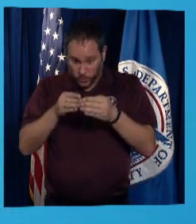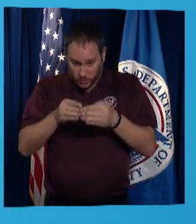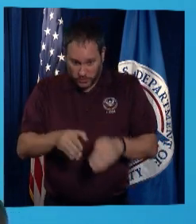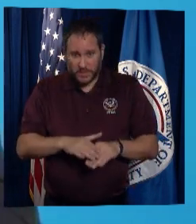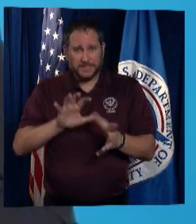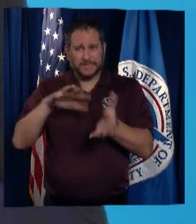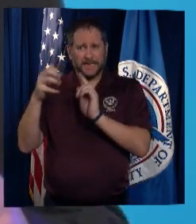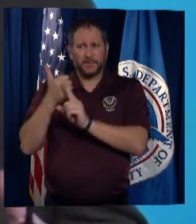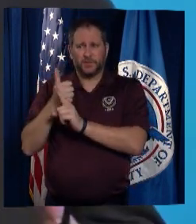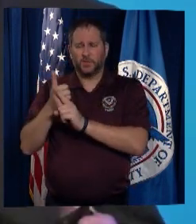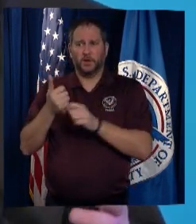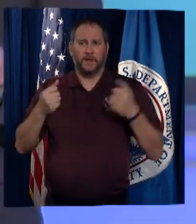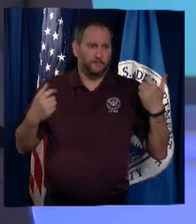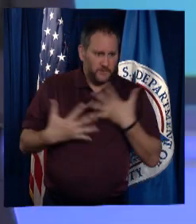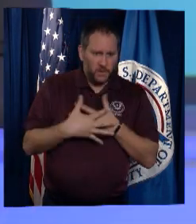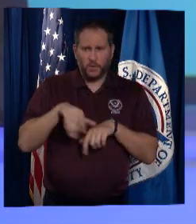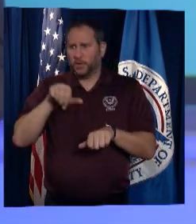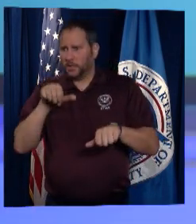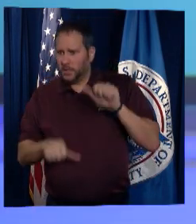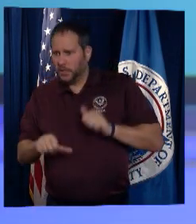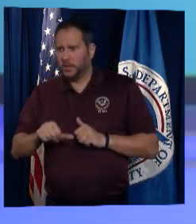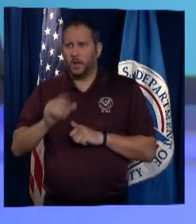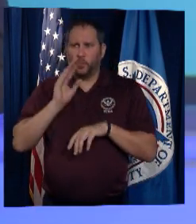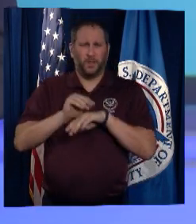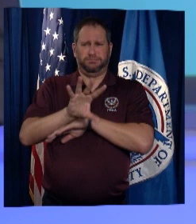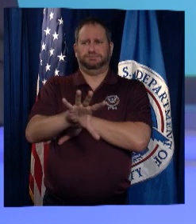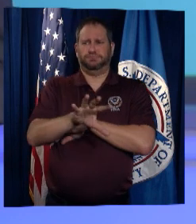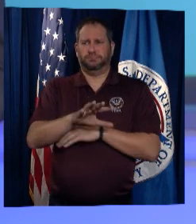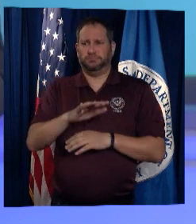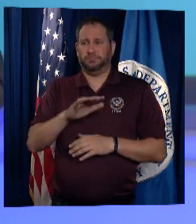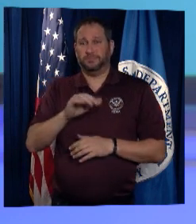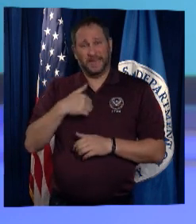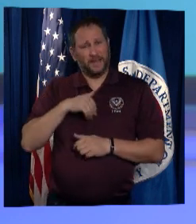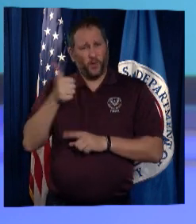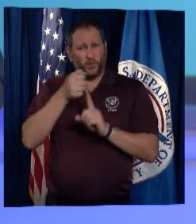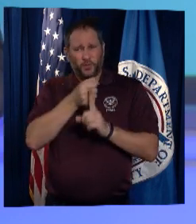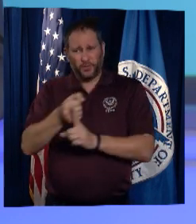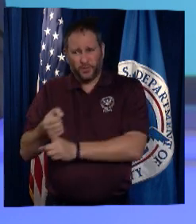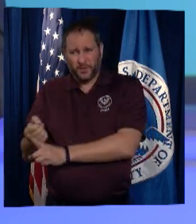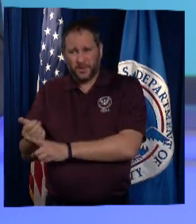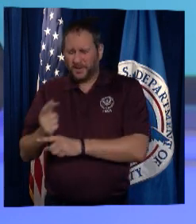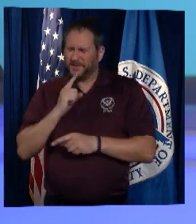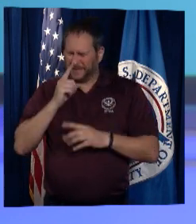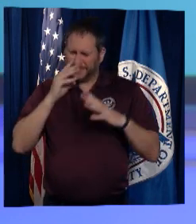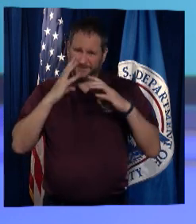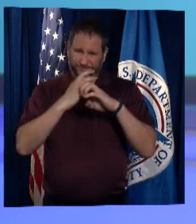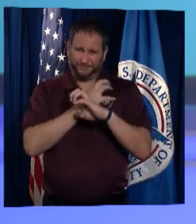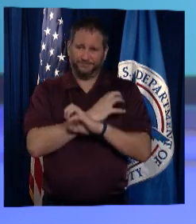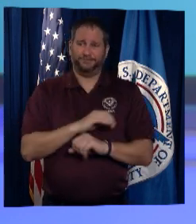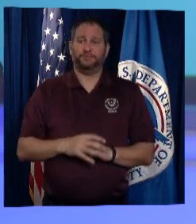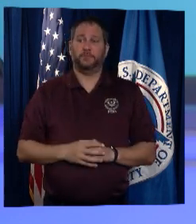preparation, we need an expert, somebody from the Red Cross or somebody with a